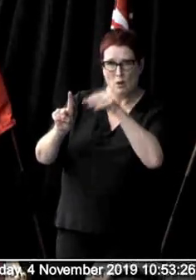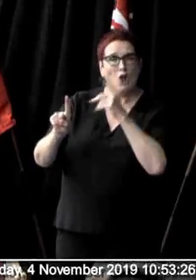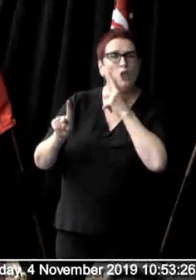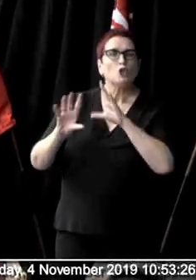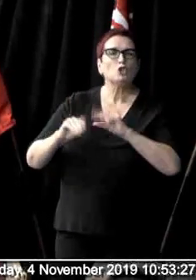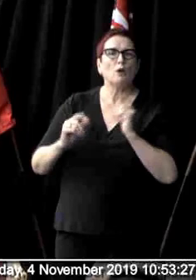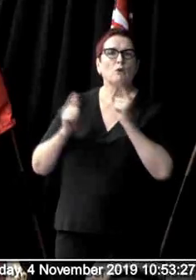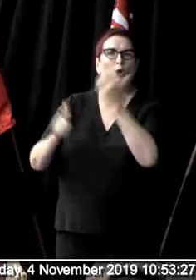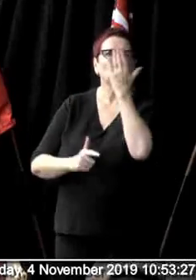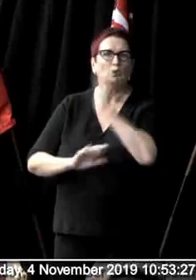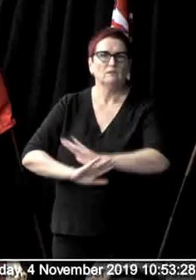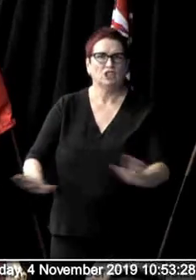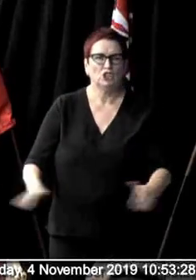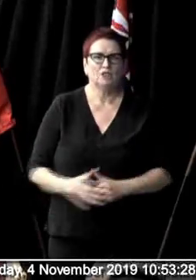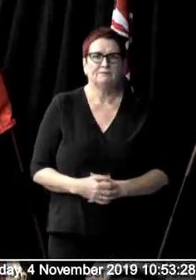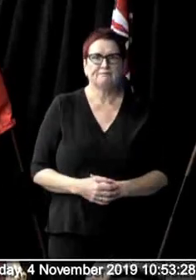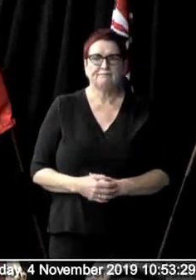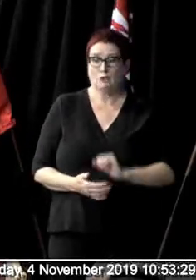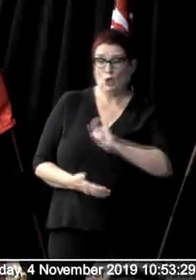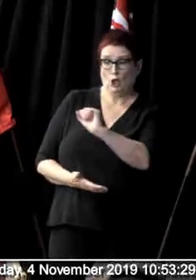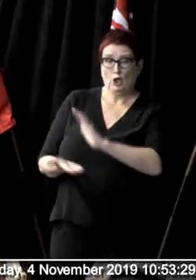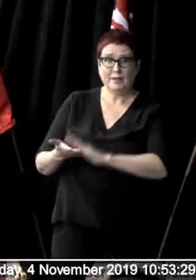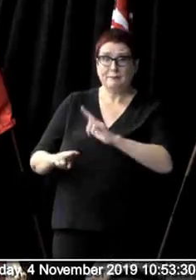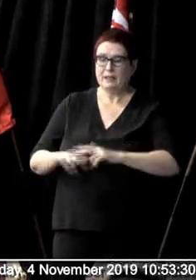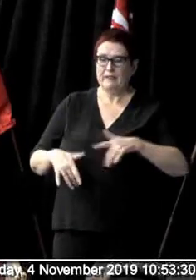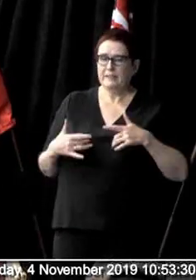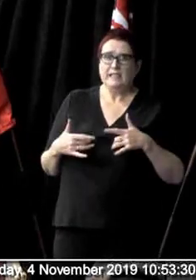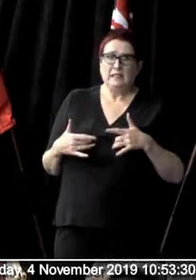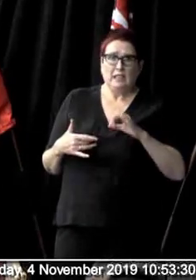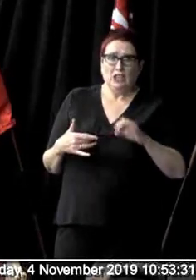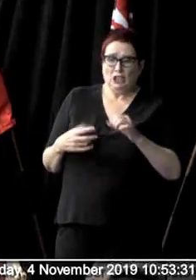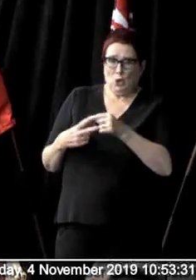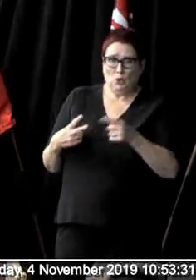Her parents felt they had no choice but to remove her after incidents